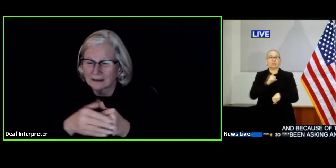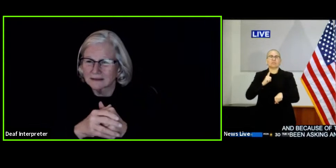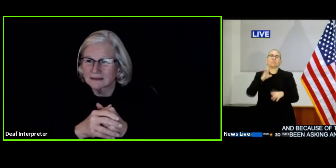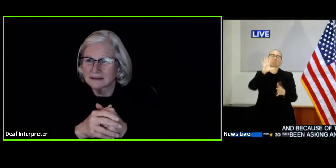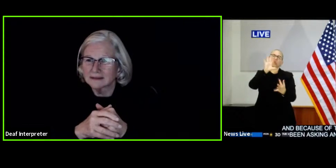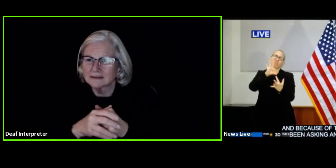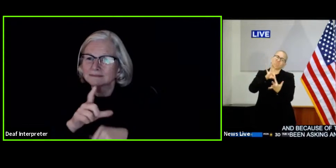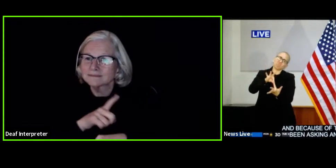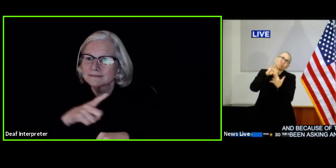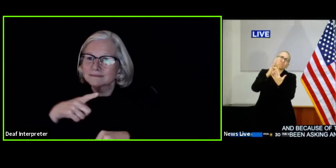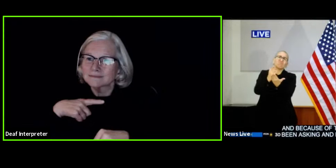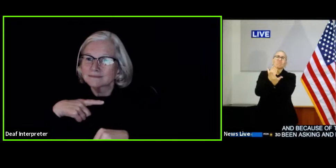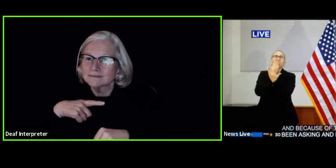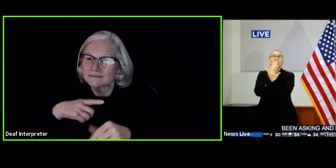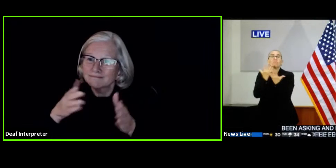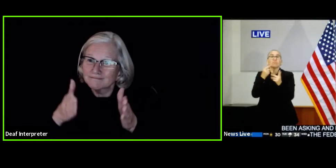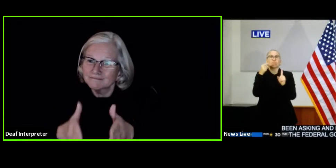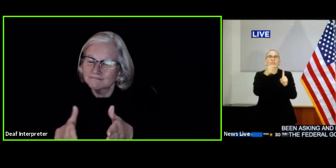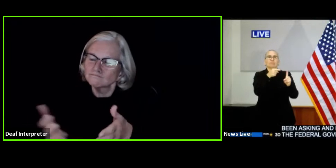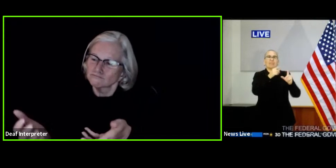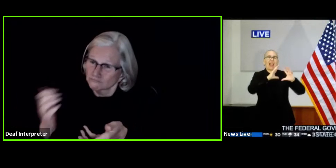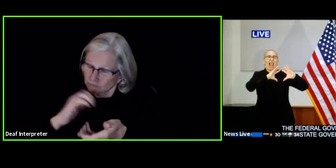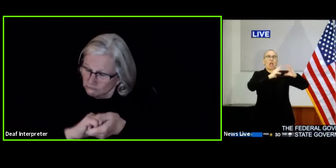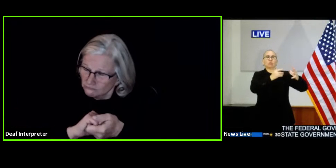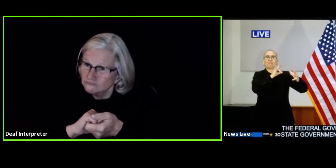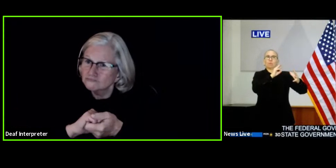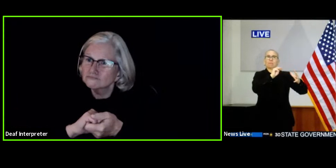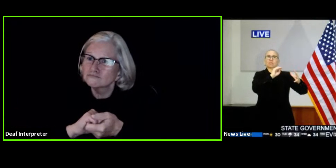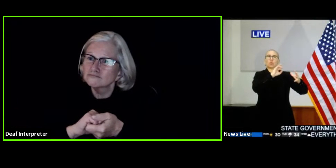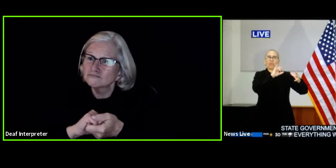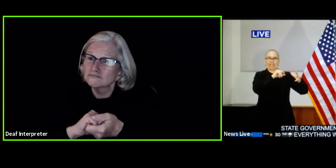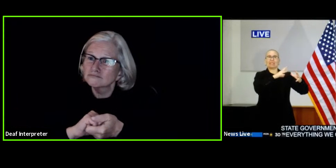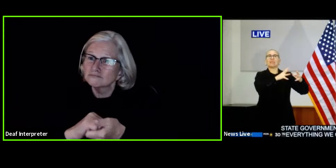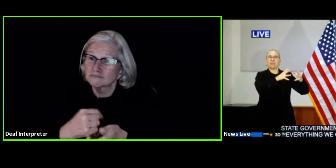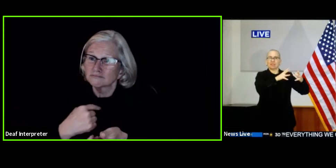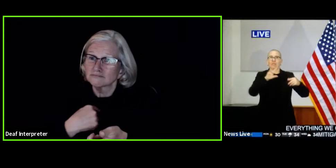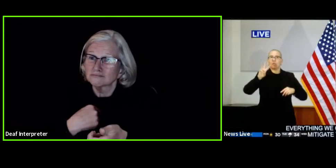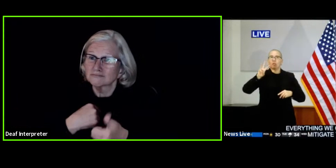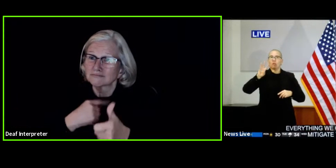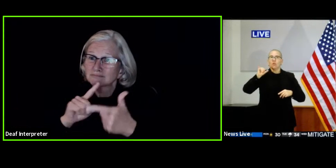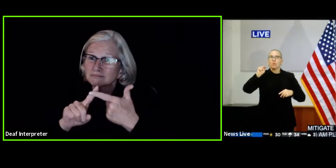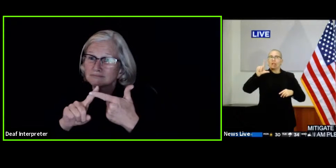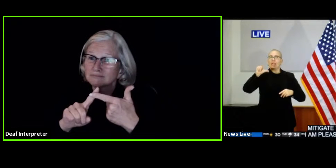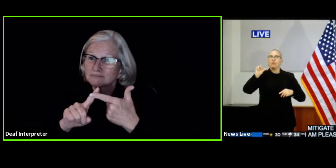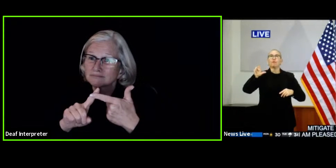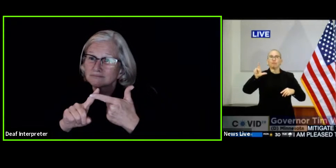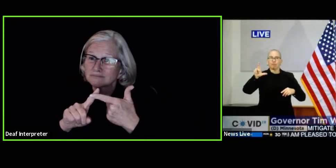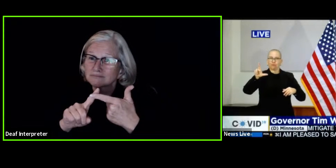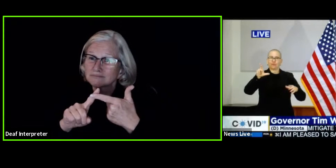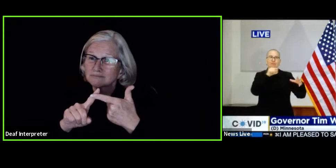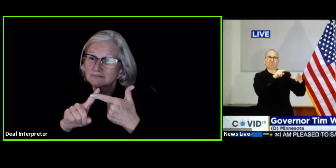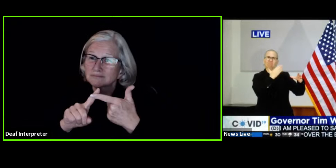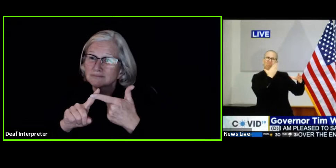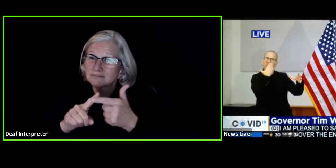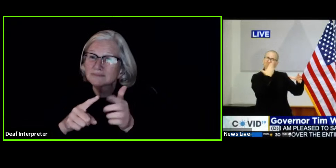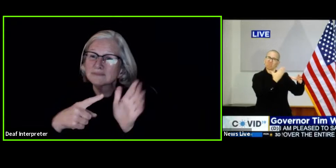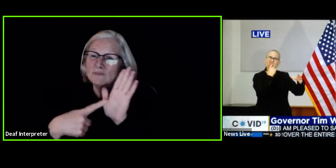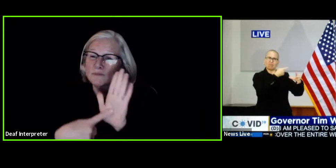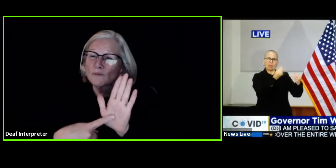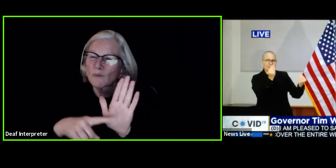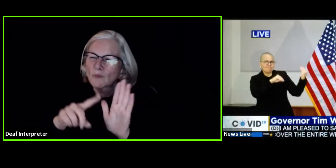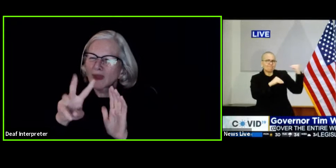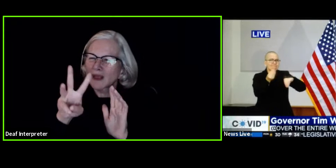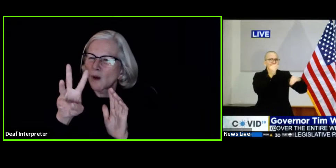LEADER WINKLER WHO WORKED EXPENSIVELY ON THIS AND TO MY TEAM PUTTING TODAY A PACKAGE